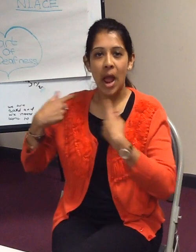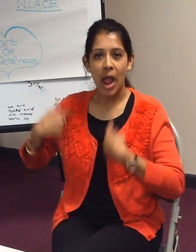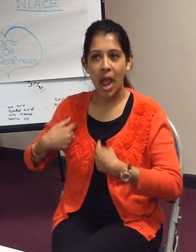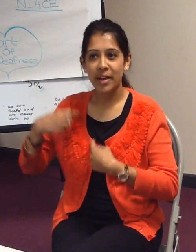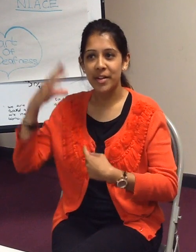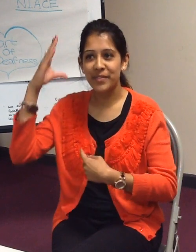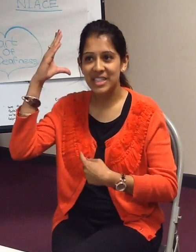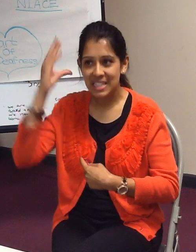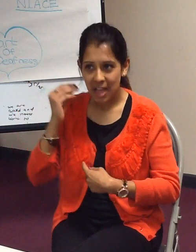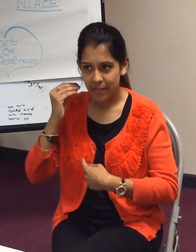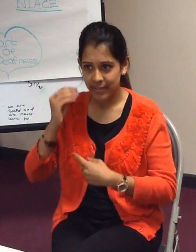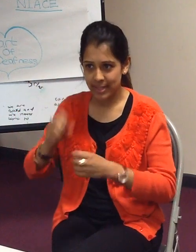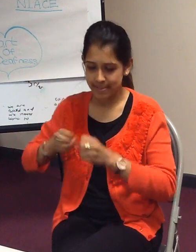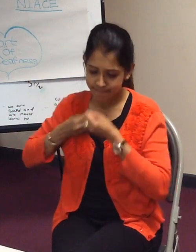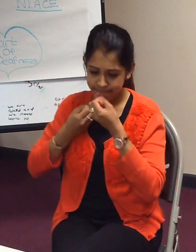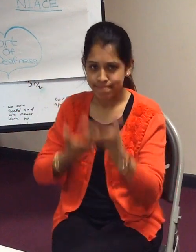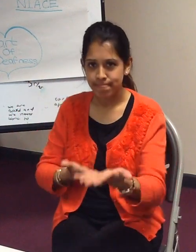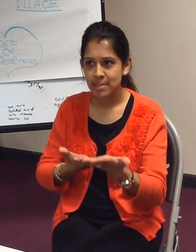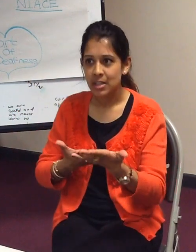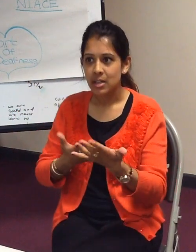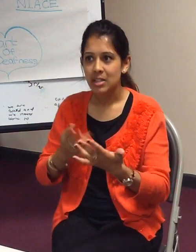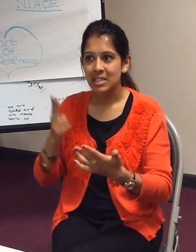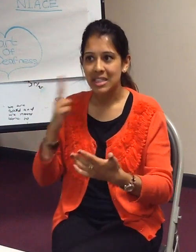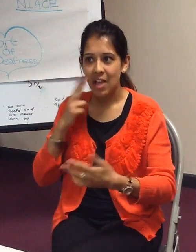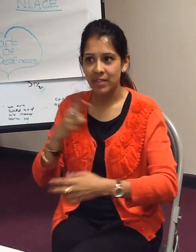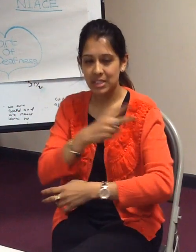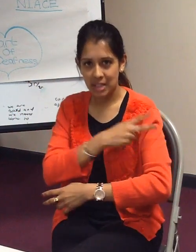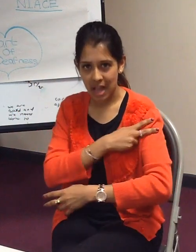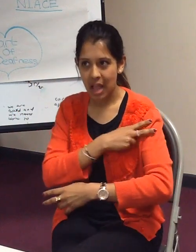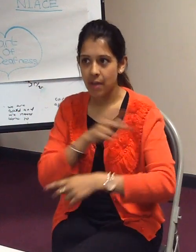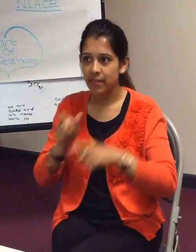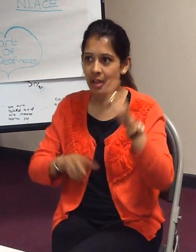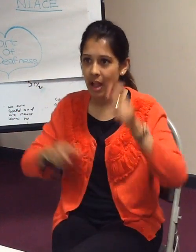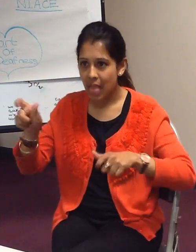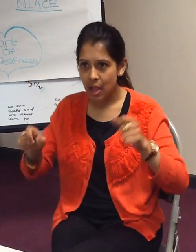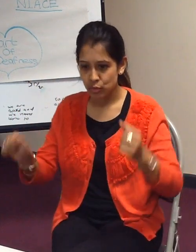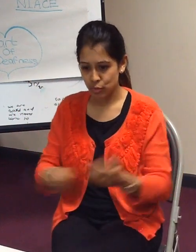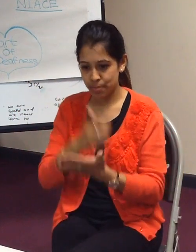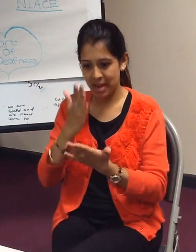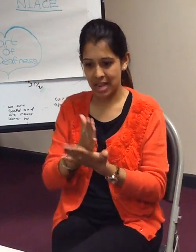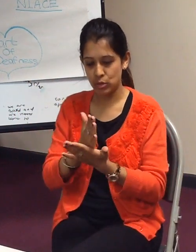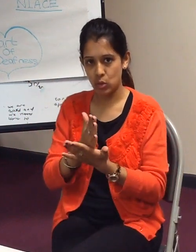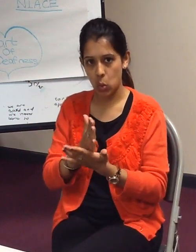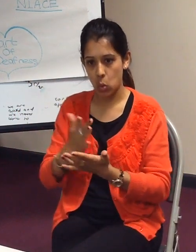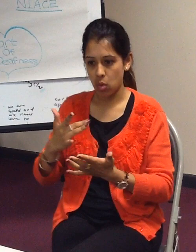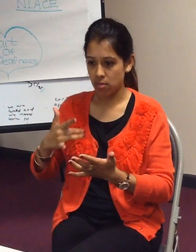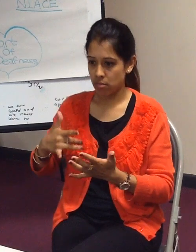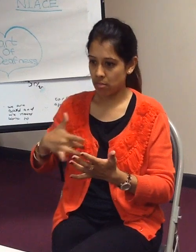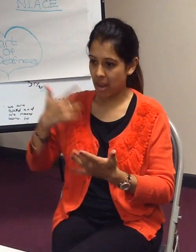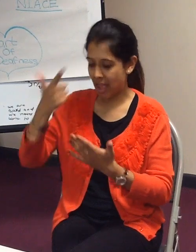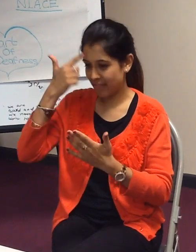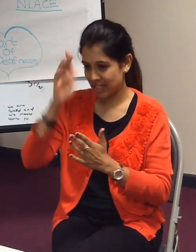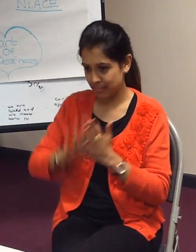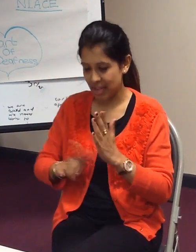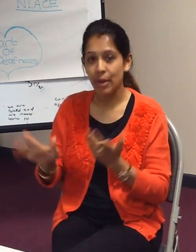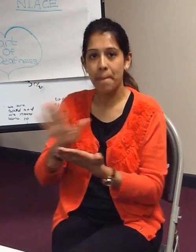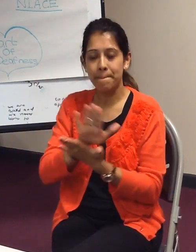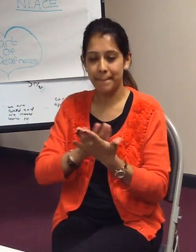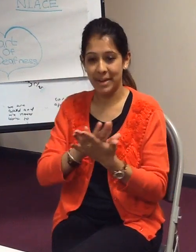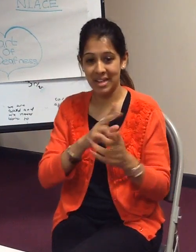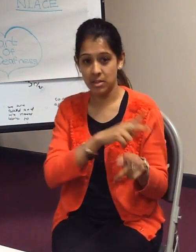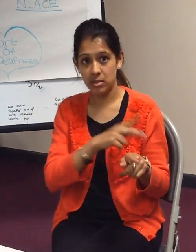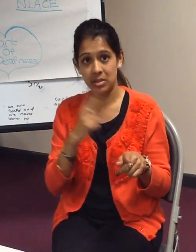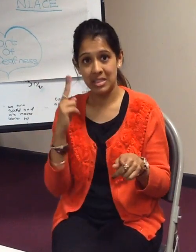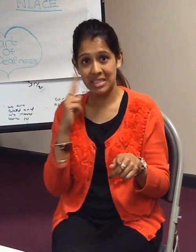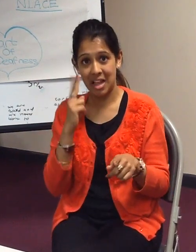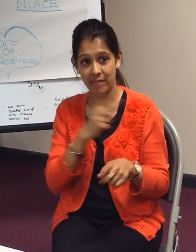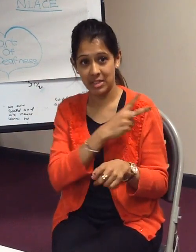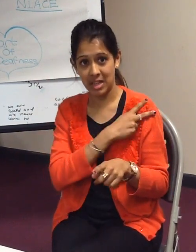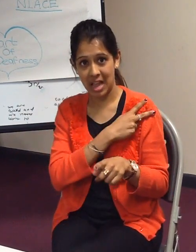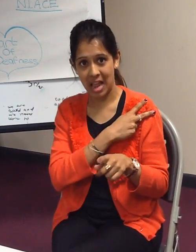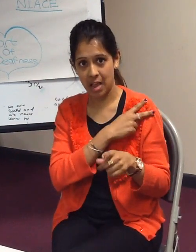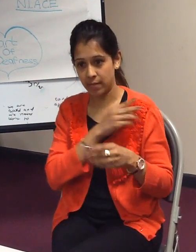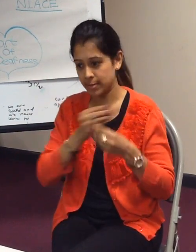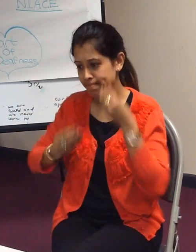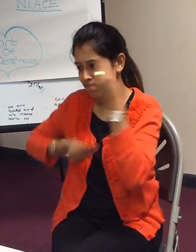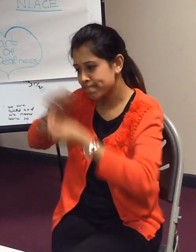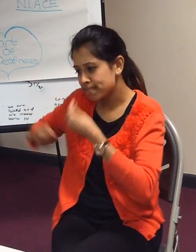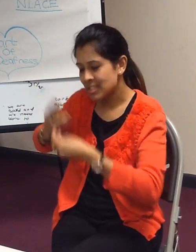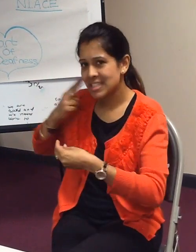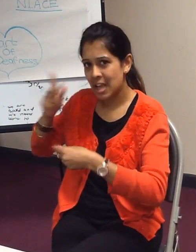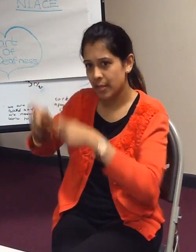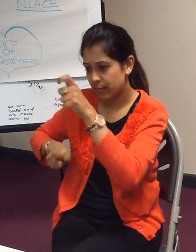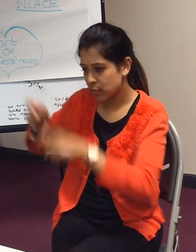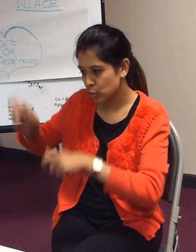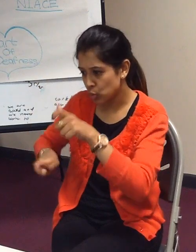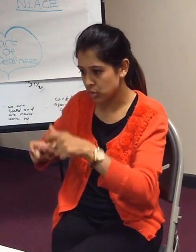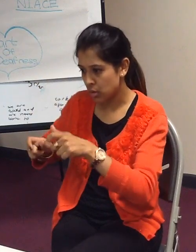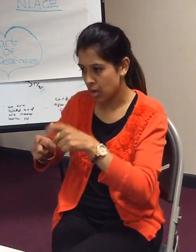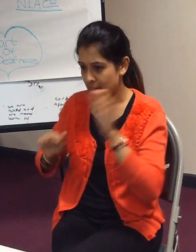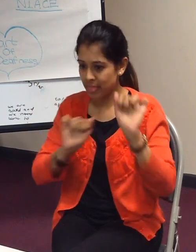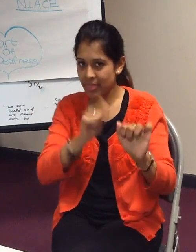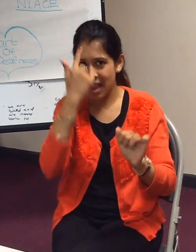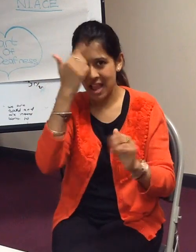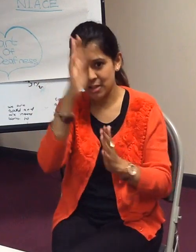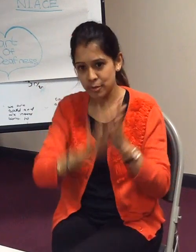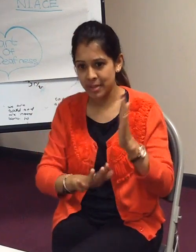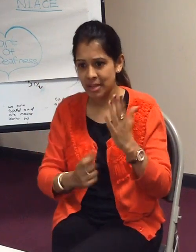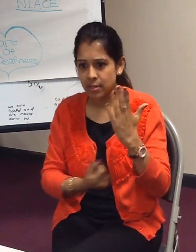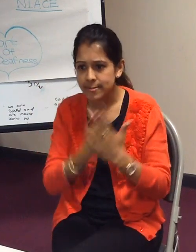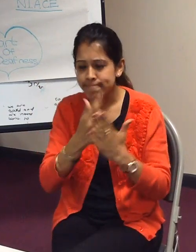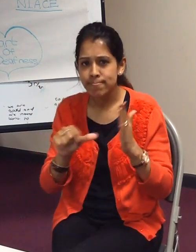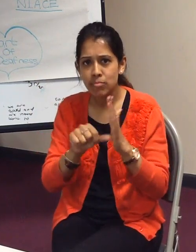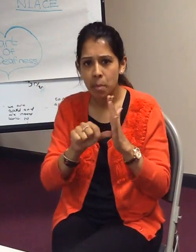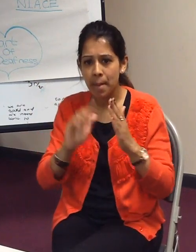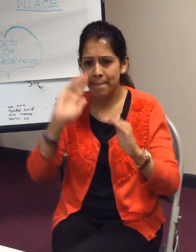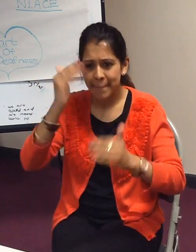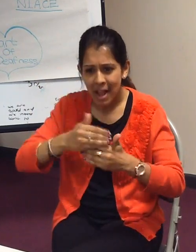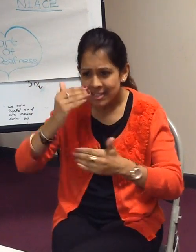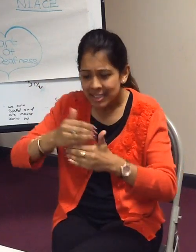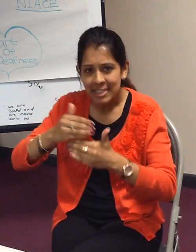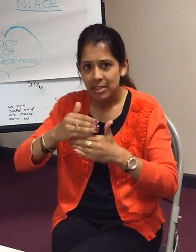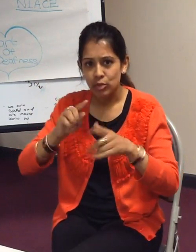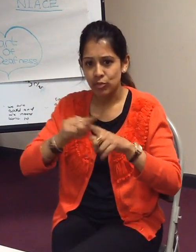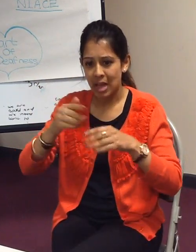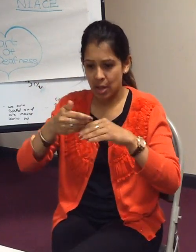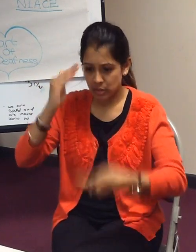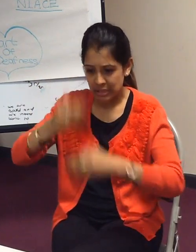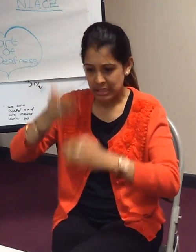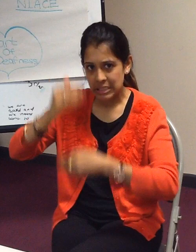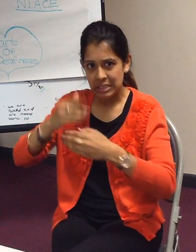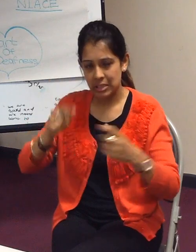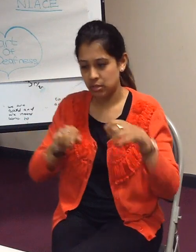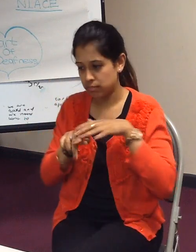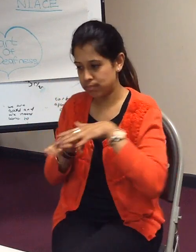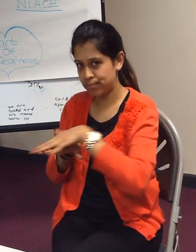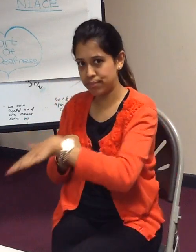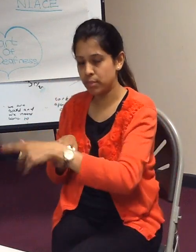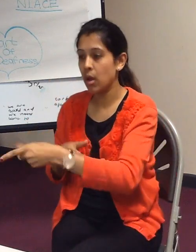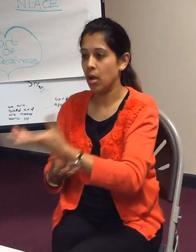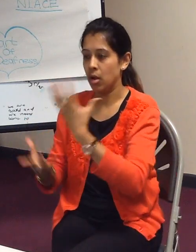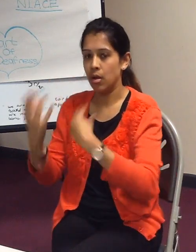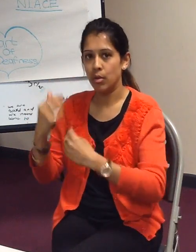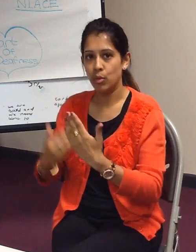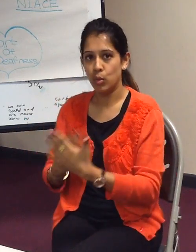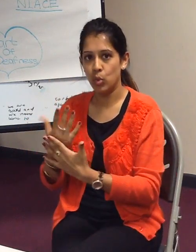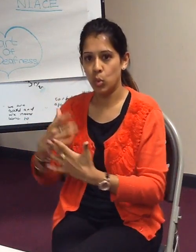Heart of Deafness is led and delivered by Deaf and hearing staff to ensure that ‘lived experience’ can be shared and lead to positive change.